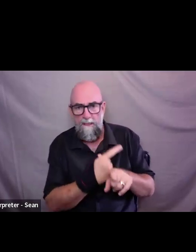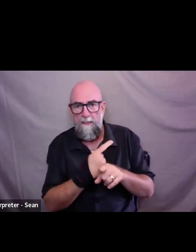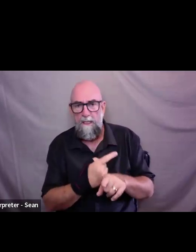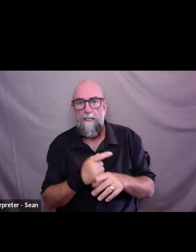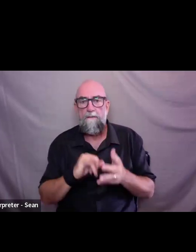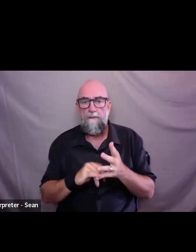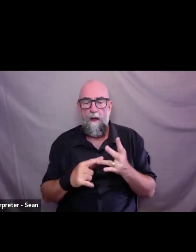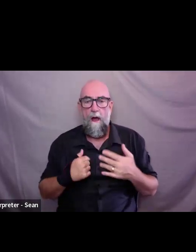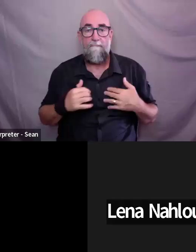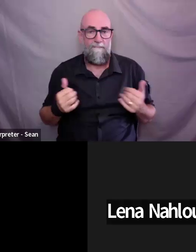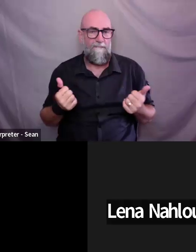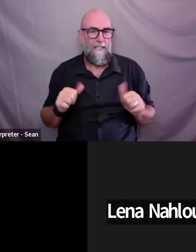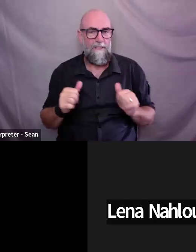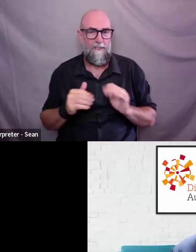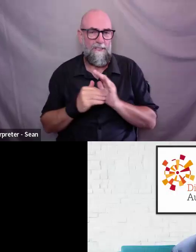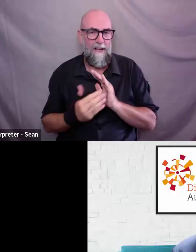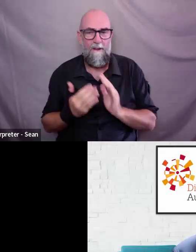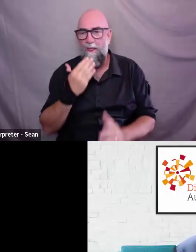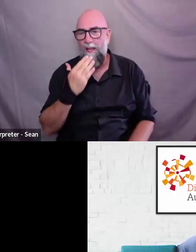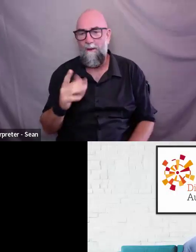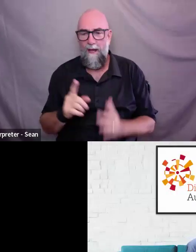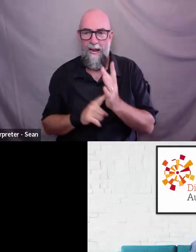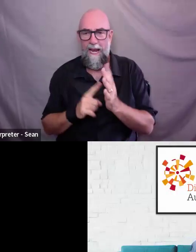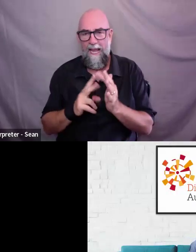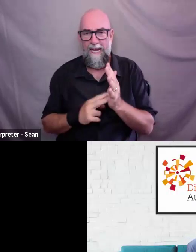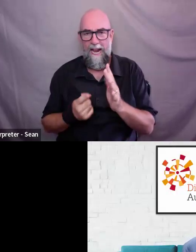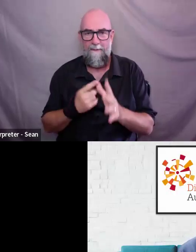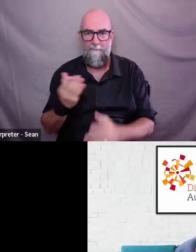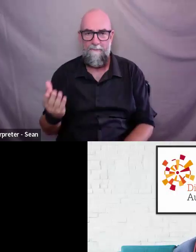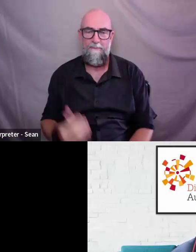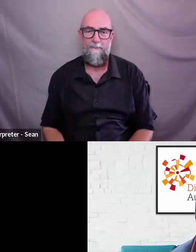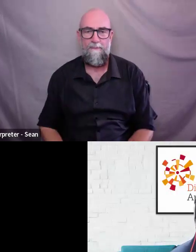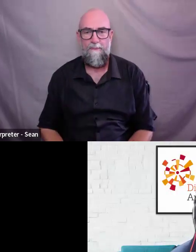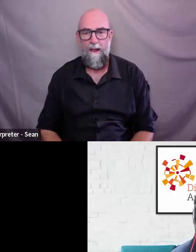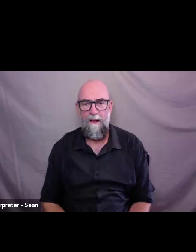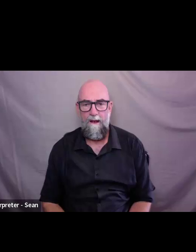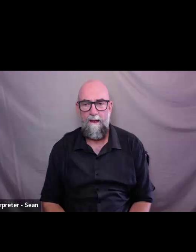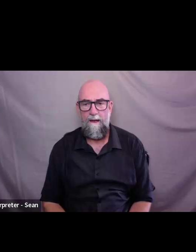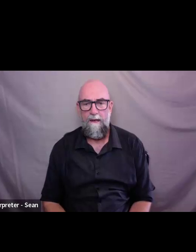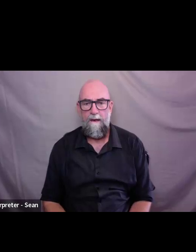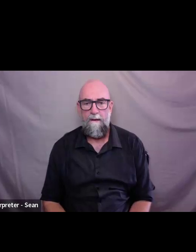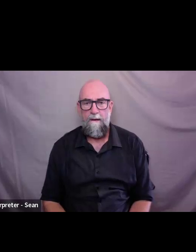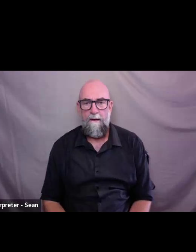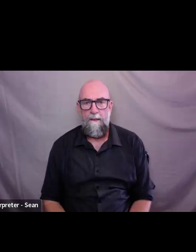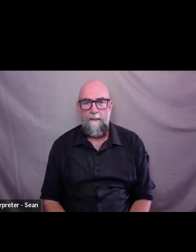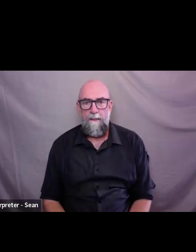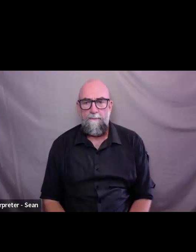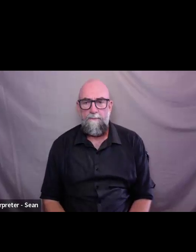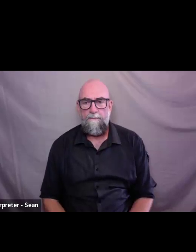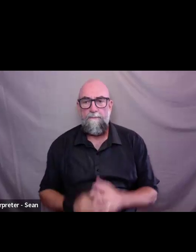Thank you so much, James, thank you for that thoughtful sharing of ideas about how at the governance level, institutions and